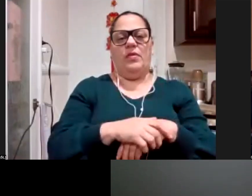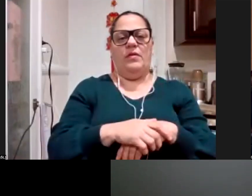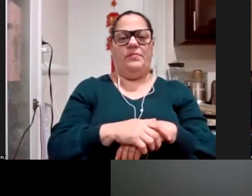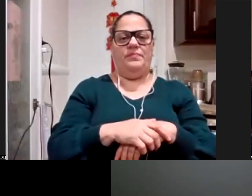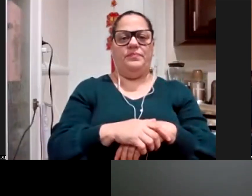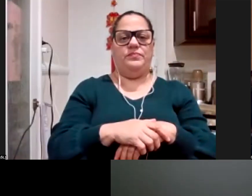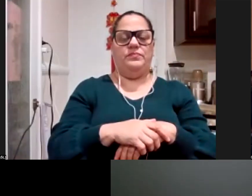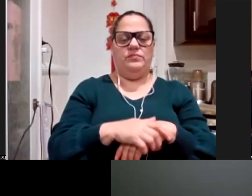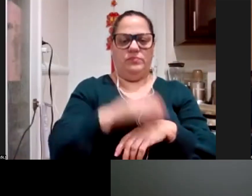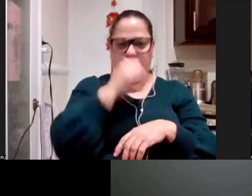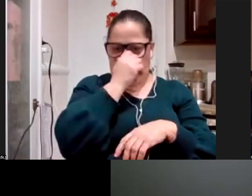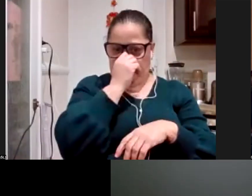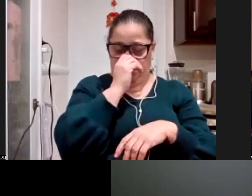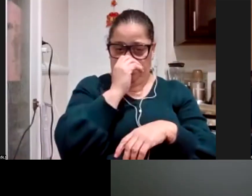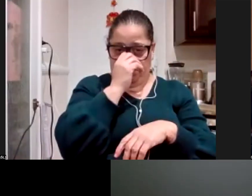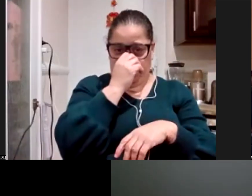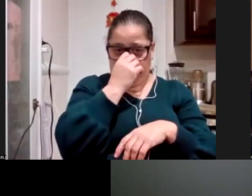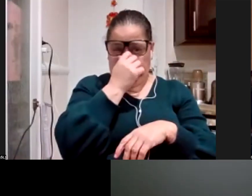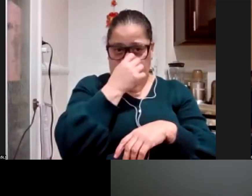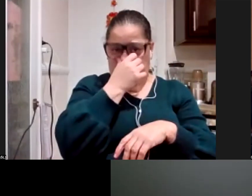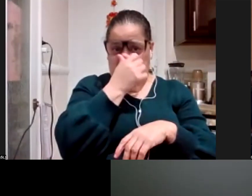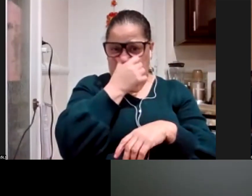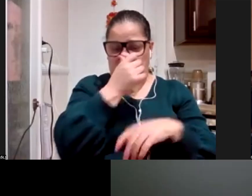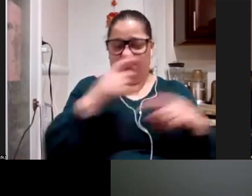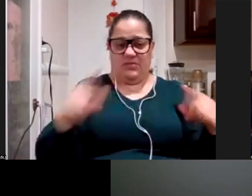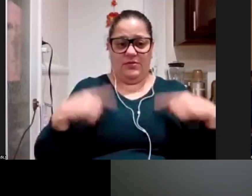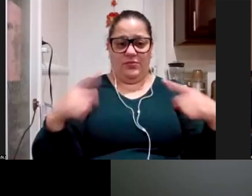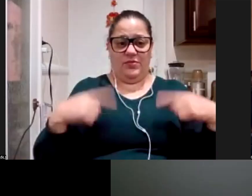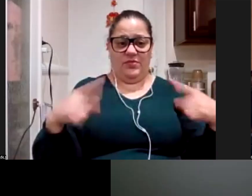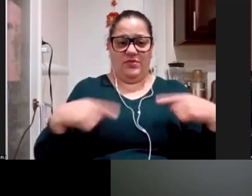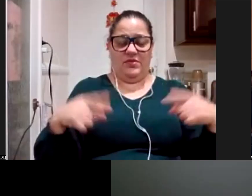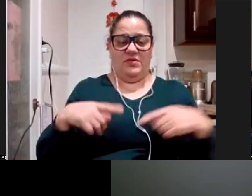[ALICE] And his wheelchair is in Philadelphia. Is that right,